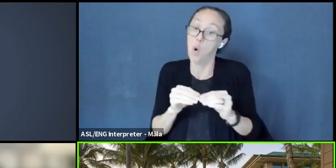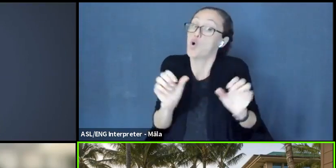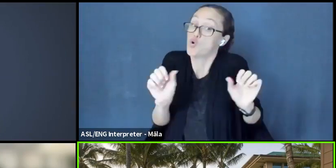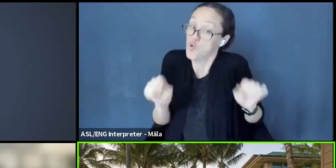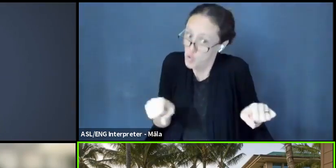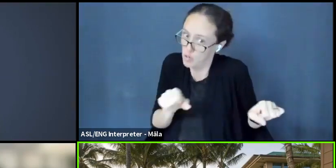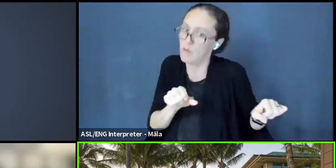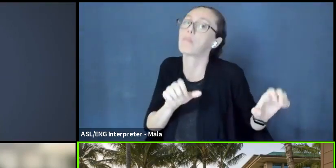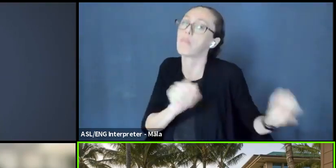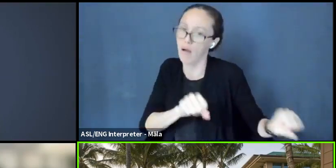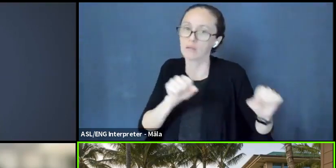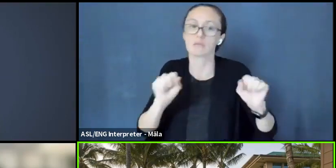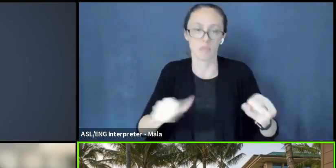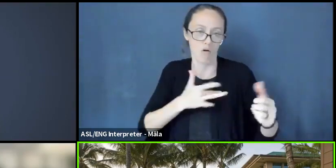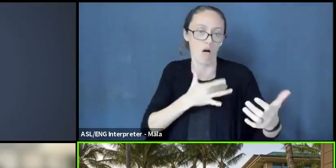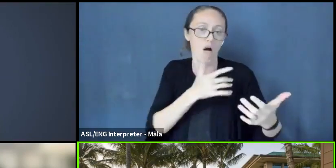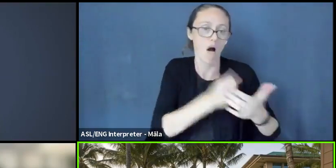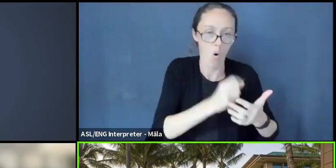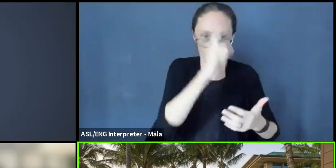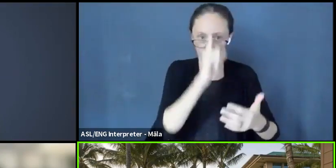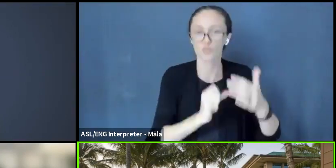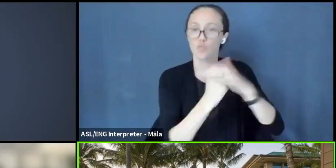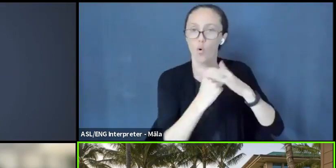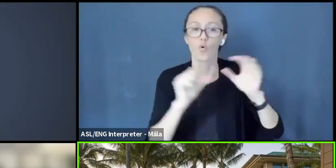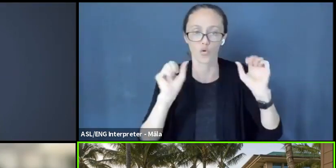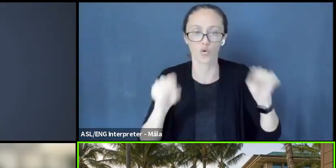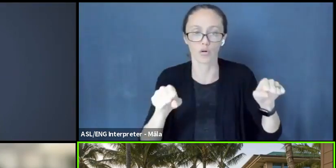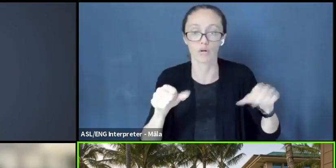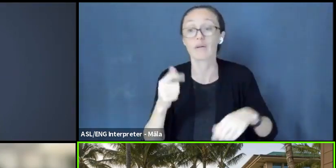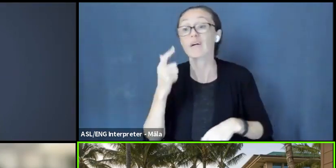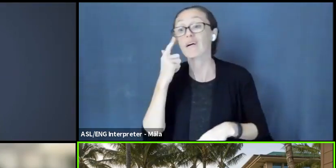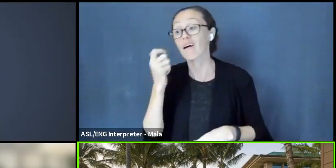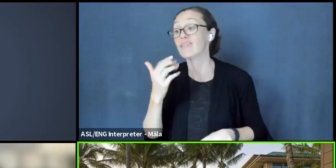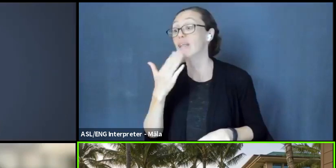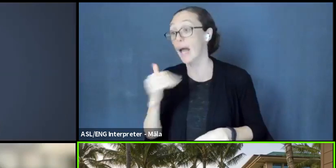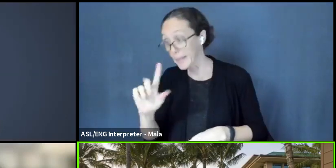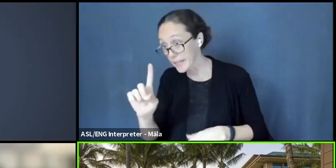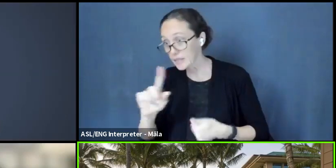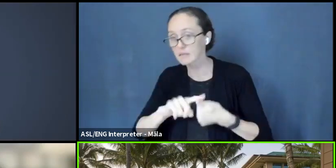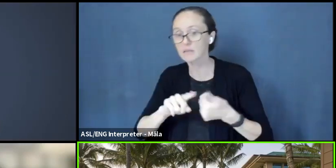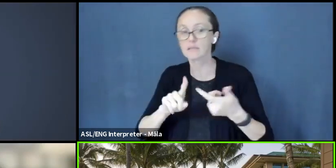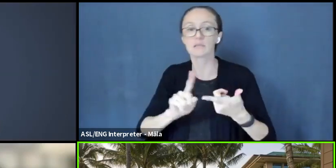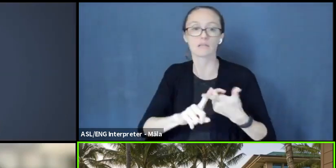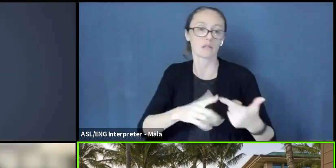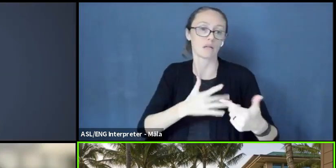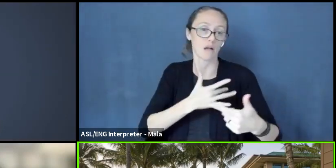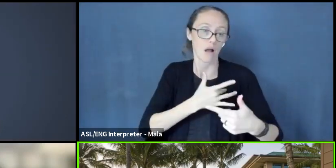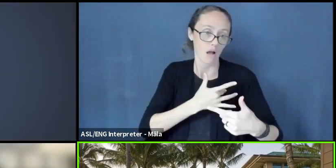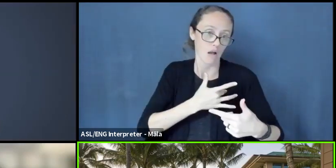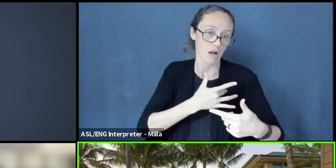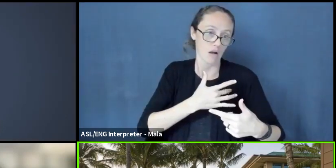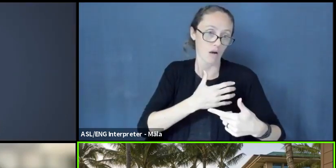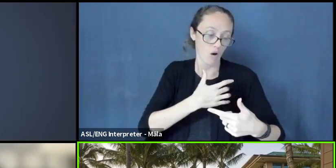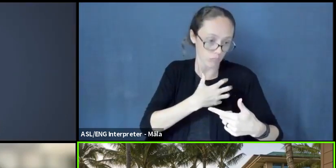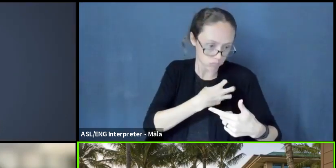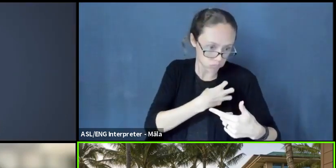Because the diabetes, high blood pressure and smoking high cholesterol cause the blood